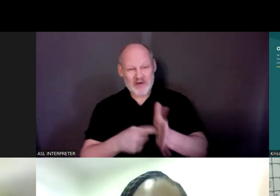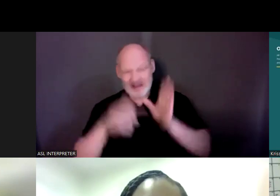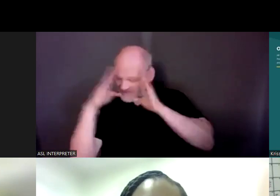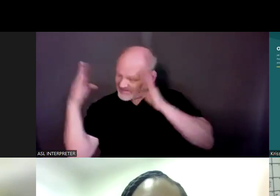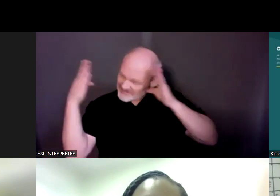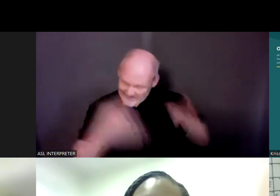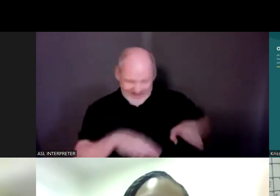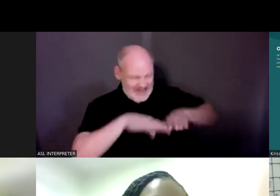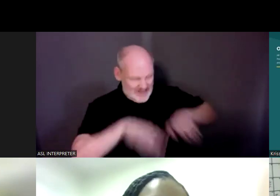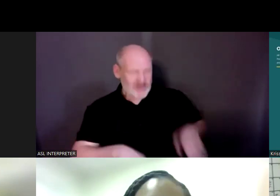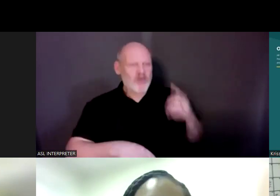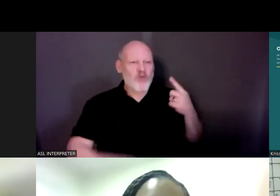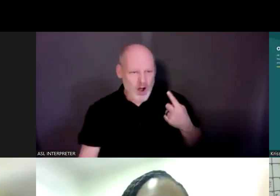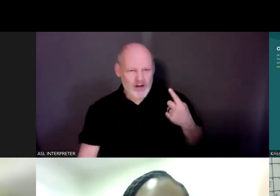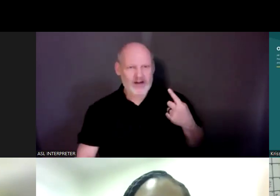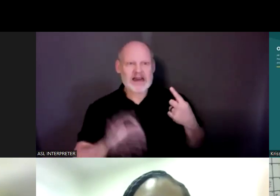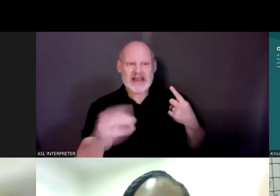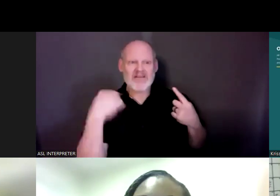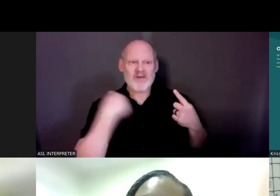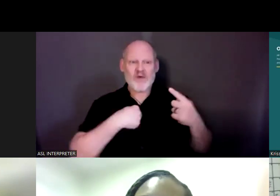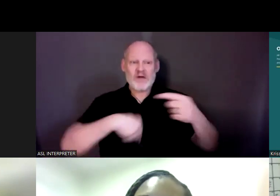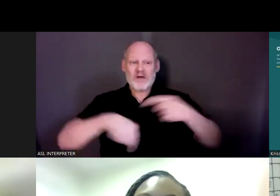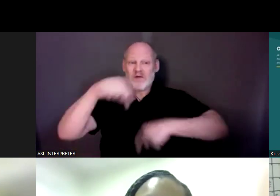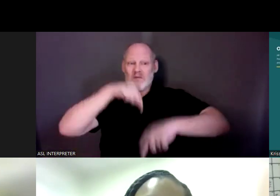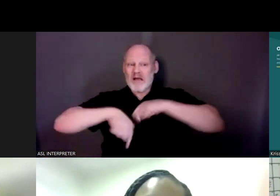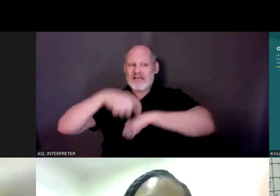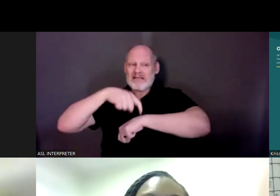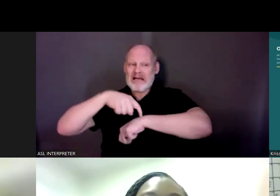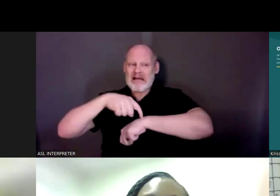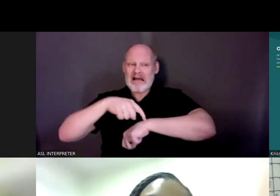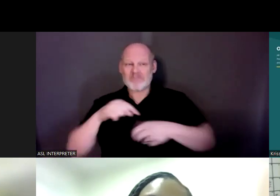getg go so if we could do it differently I would definitely like prioritize tier one from the